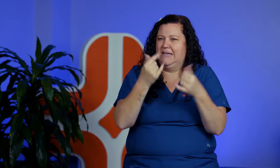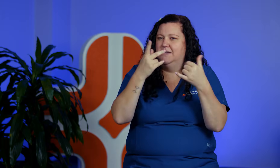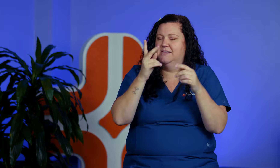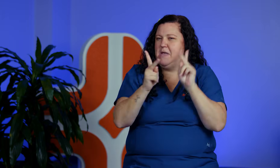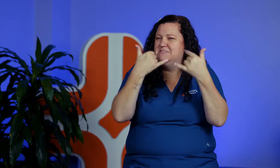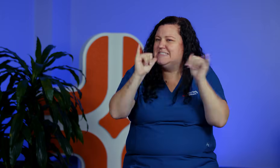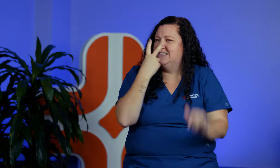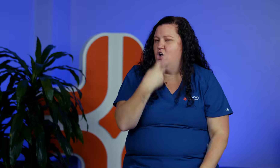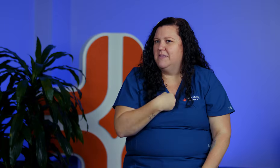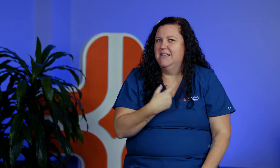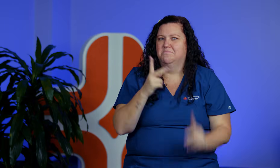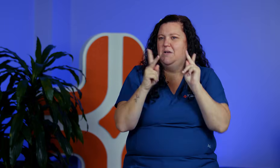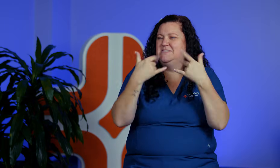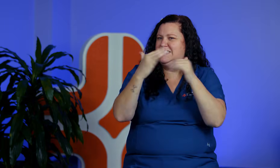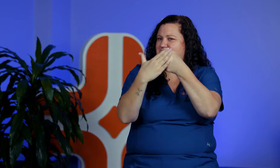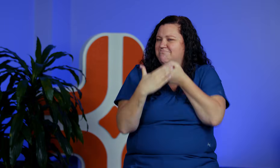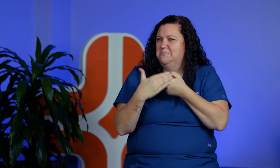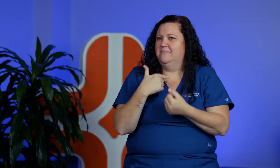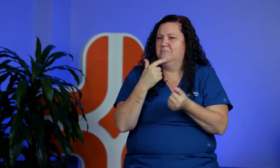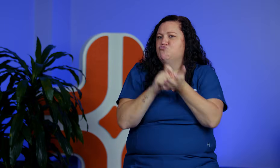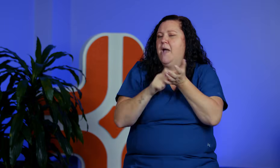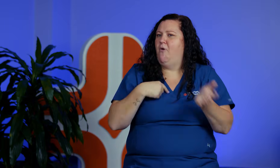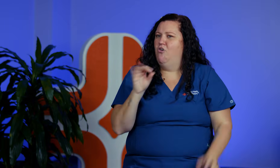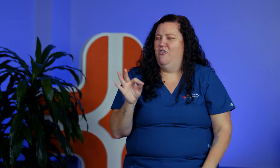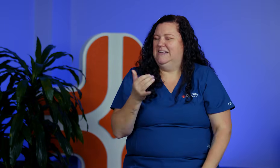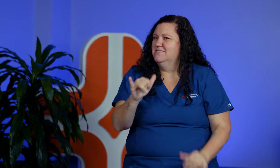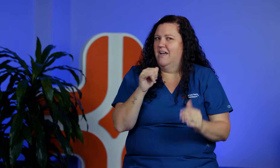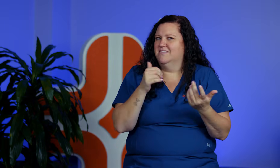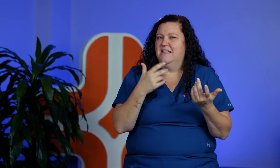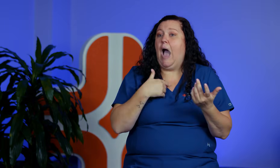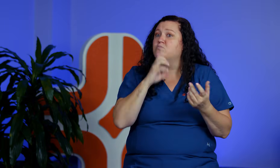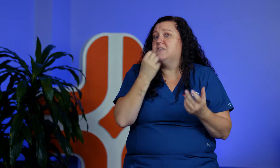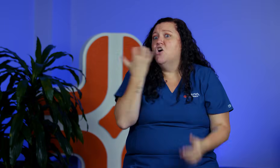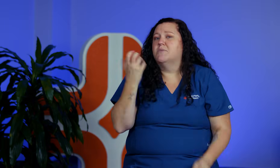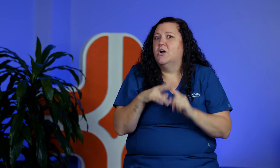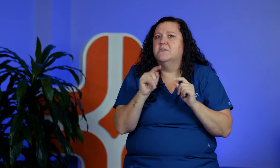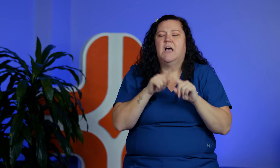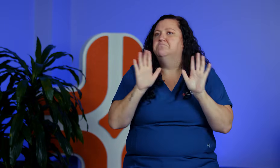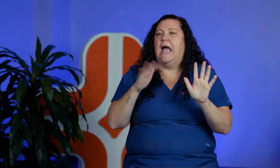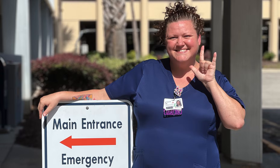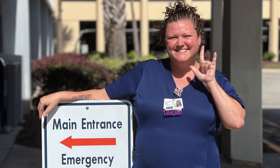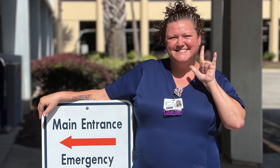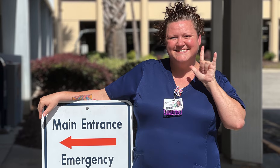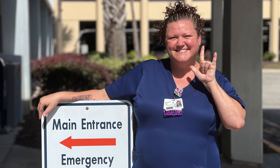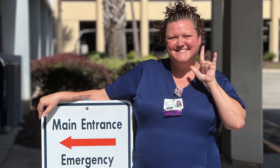thinking that I did everything right and people were still doubting me and people were still writing me off and oppressing me. And I was angry about it.